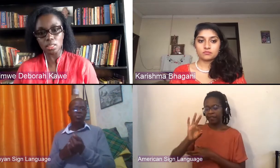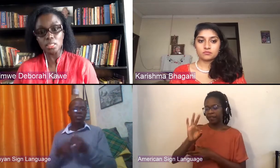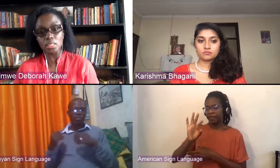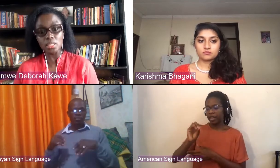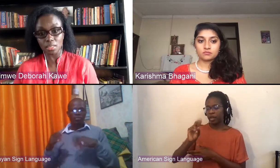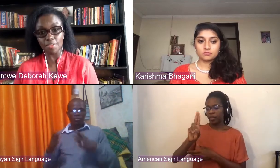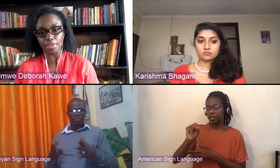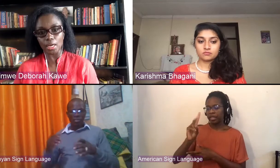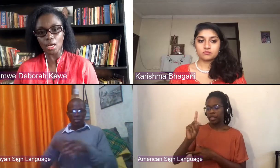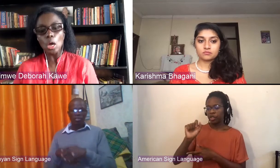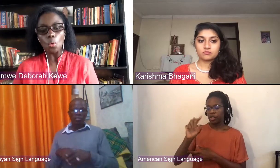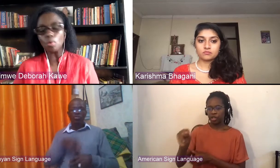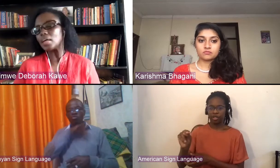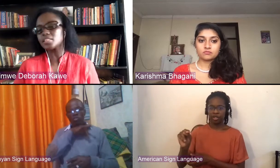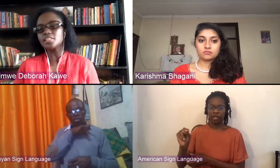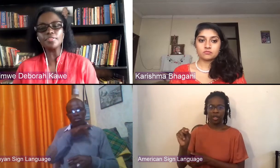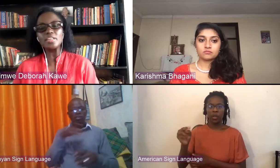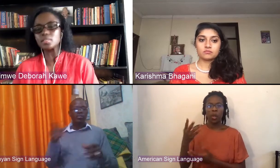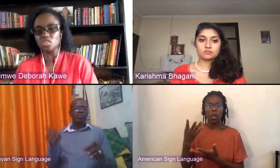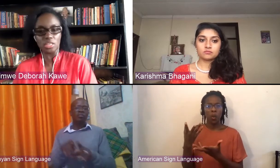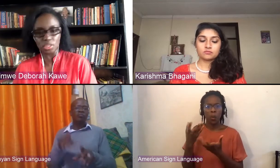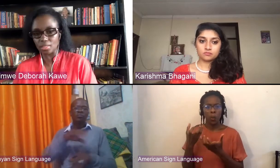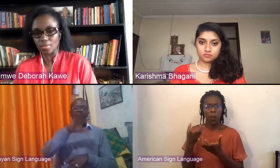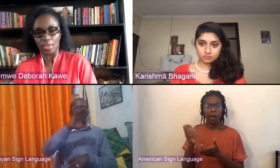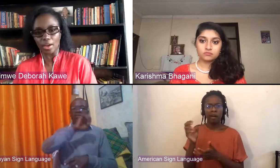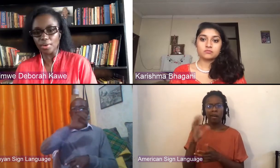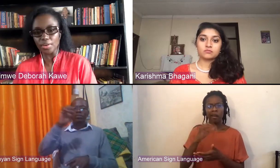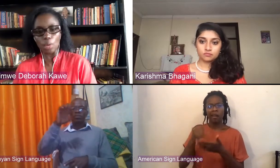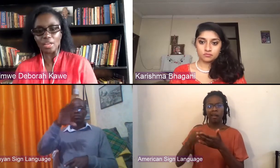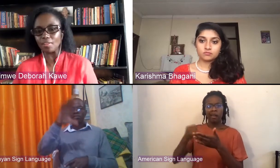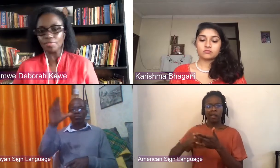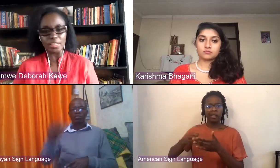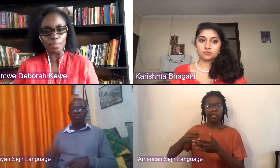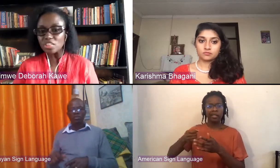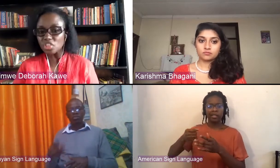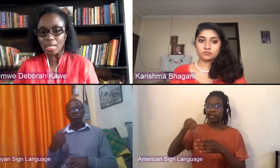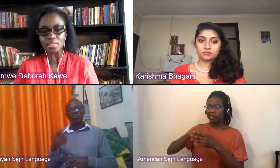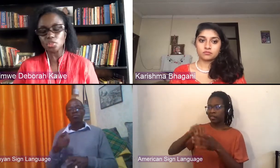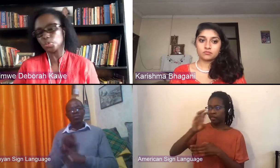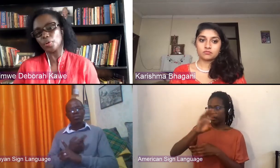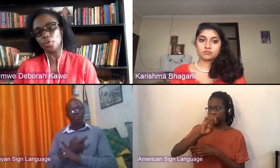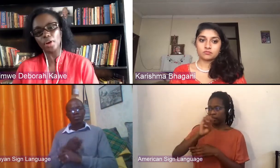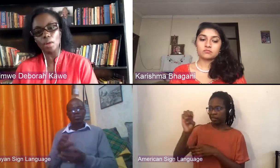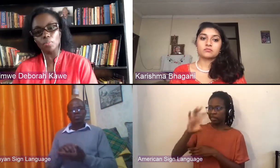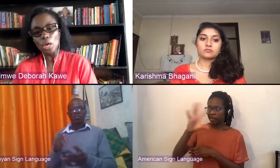in East Africa who are at different stages in their career. We have an emerging artists program.